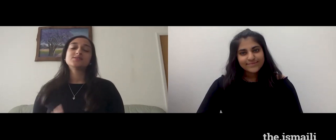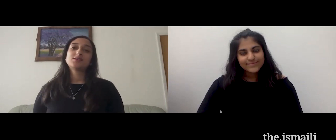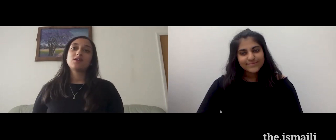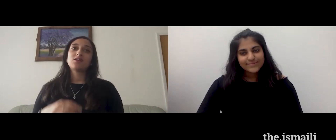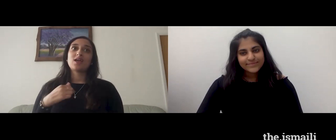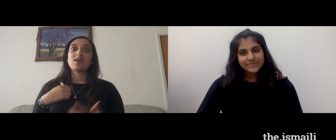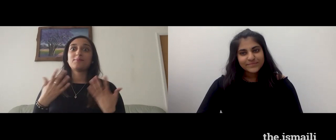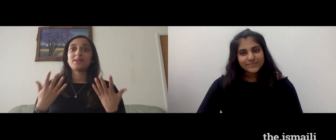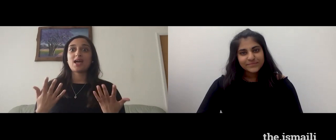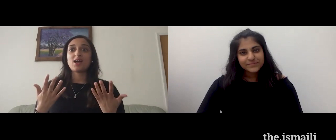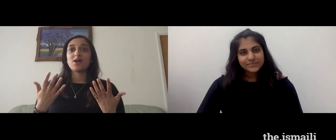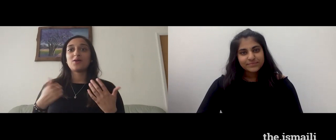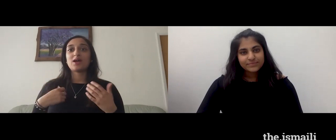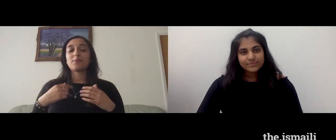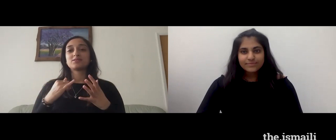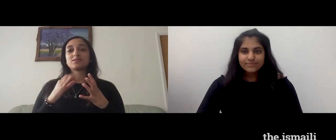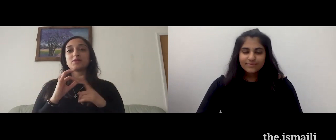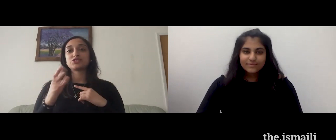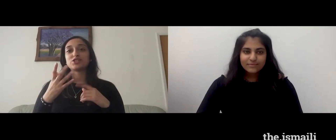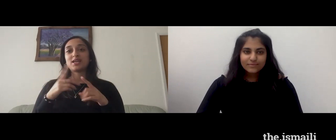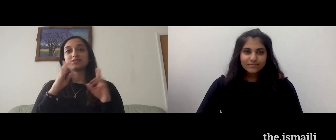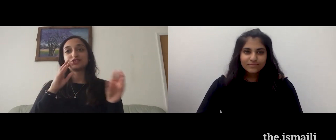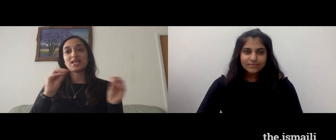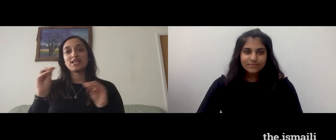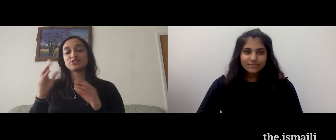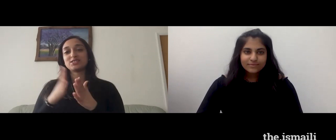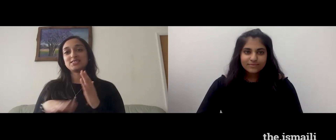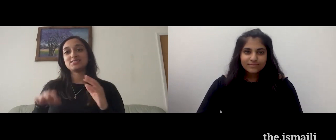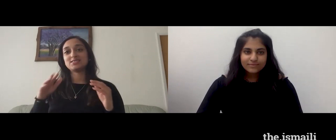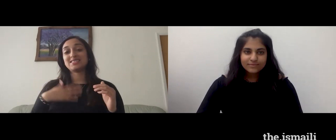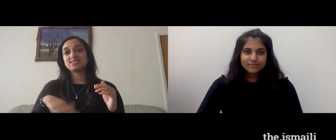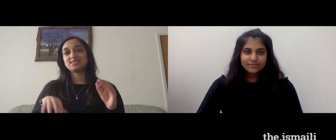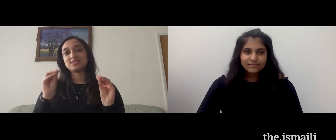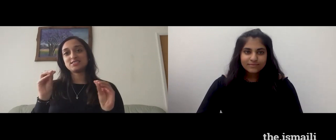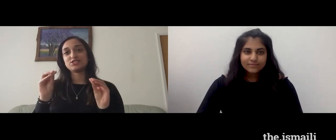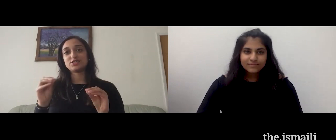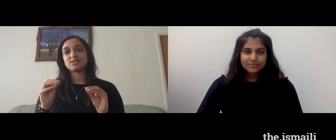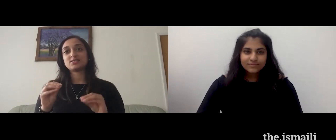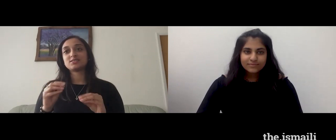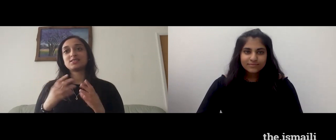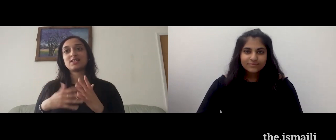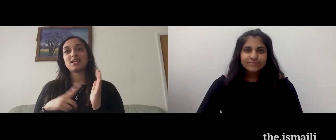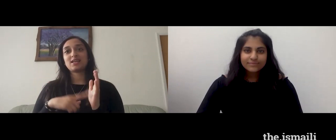So, I am now a Special Educational Needs teacher in Leicestershire,